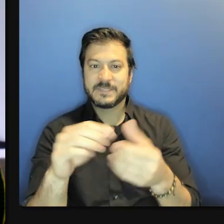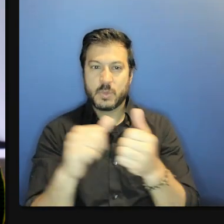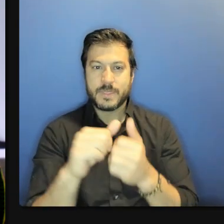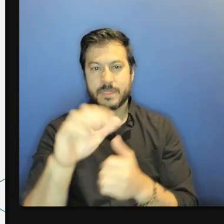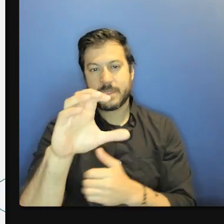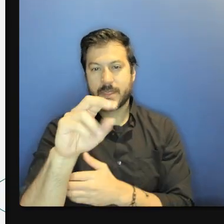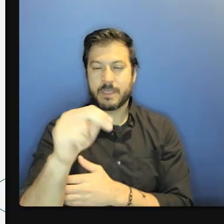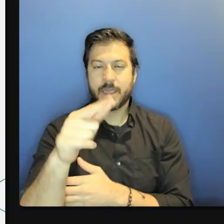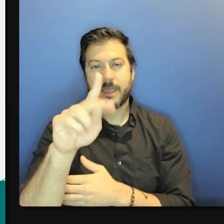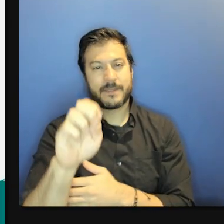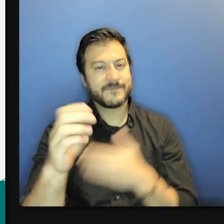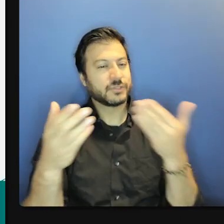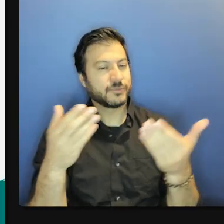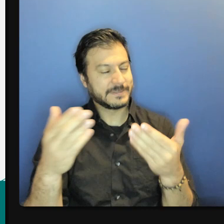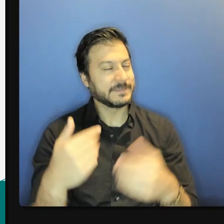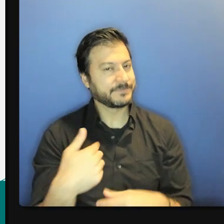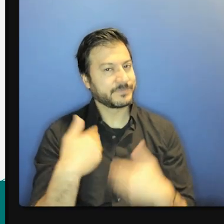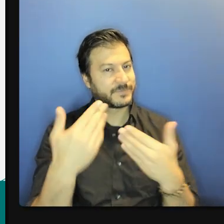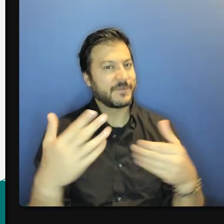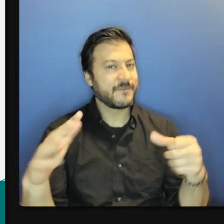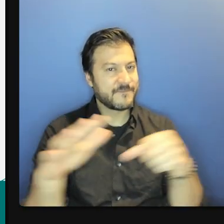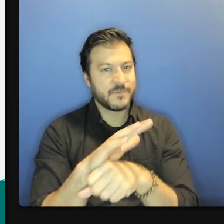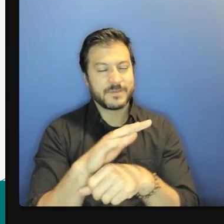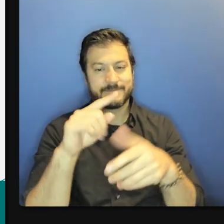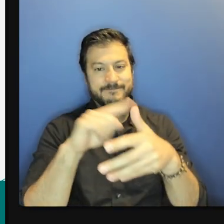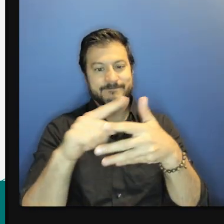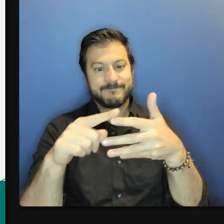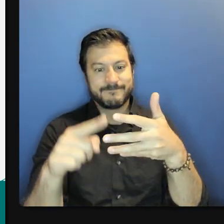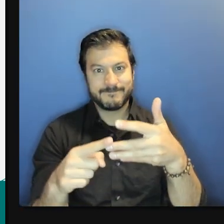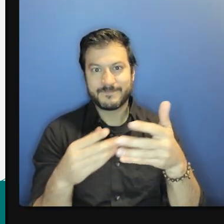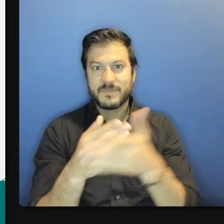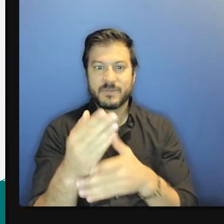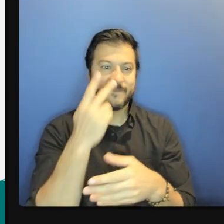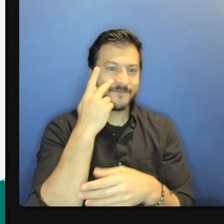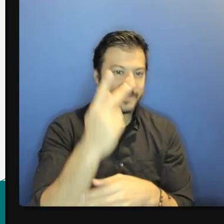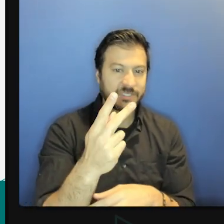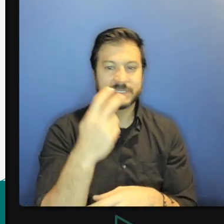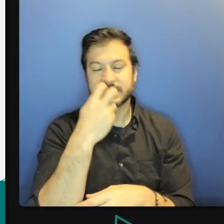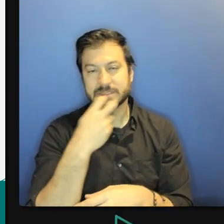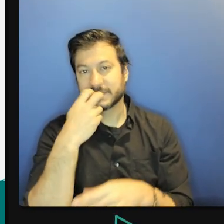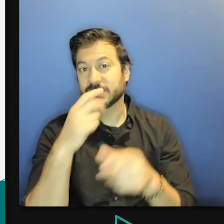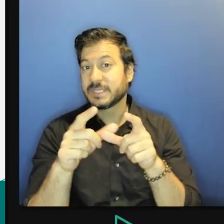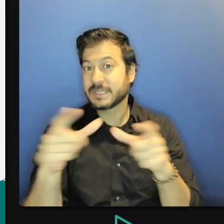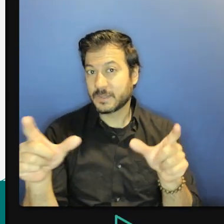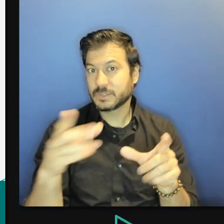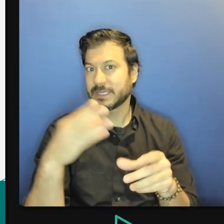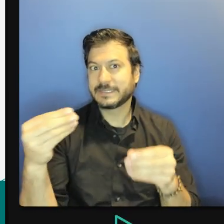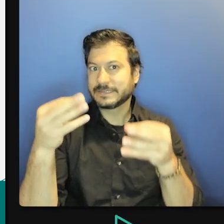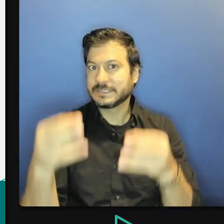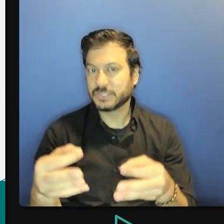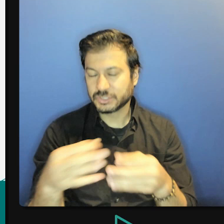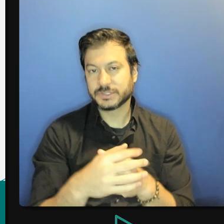With Cognitive Services, we offer the most comprehensive set of capabilities across vision, speech, language and decision.